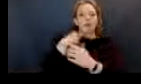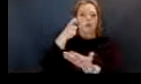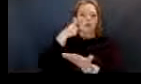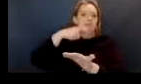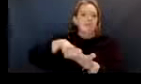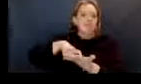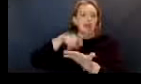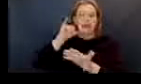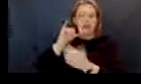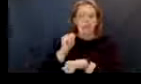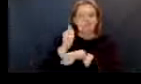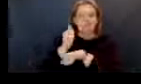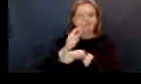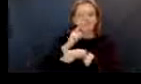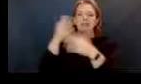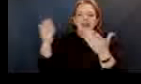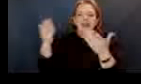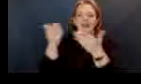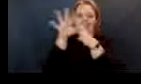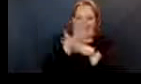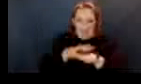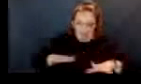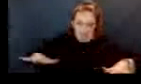is the ancestral cultural traditional and unceded territory